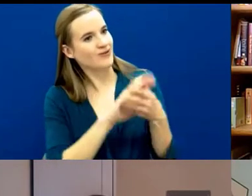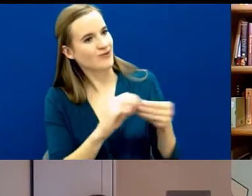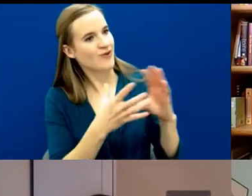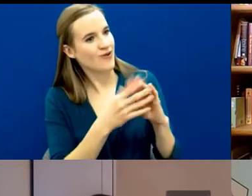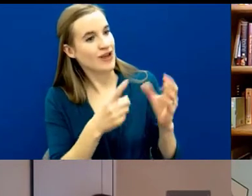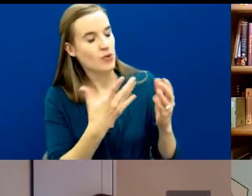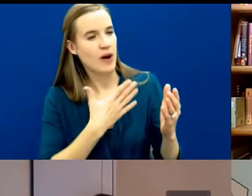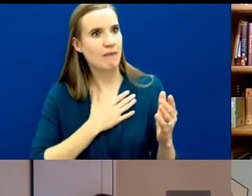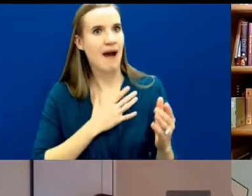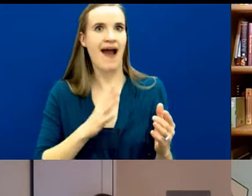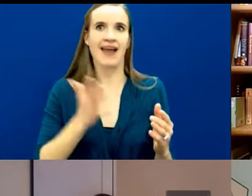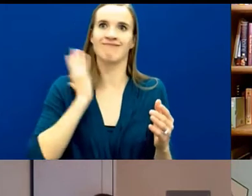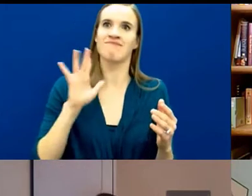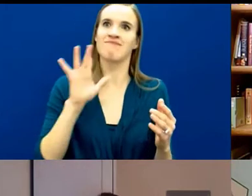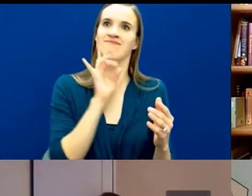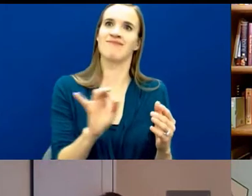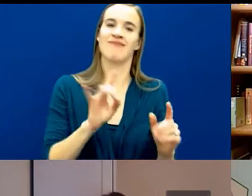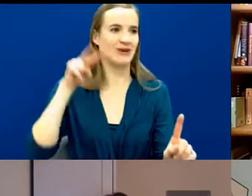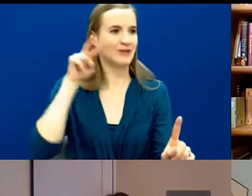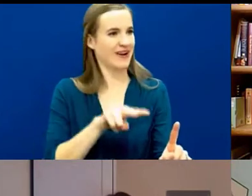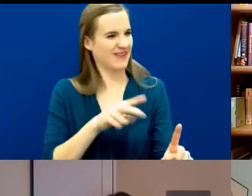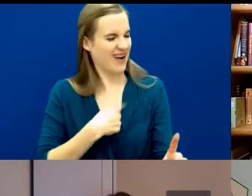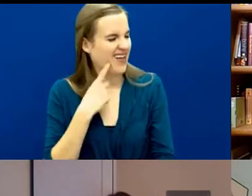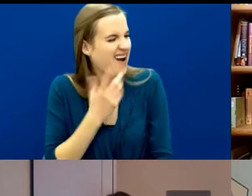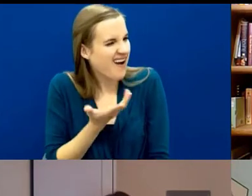great. And the other thing that was really neat about it was this was the